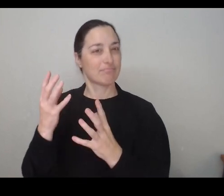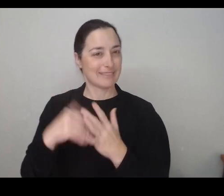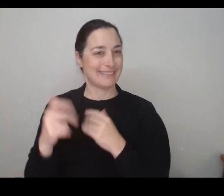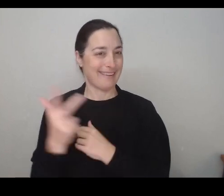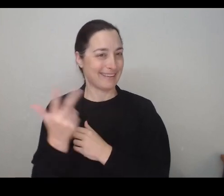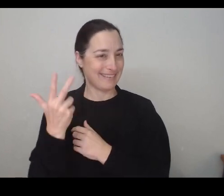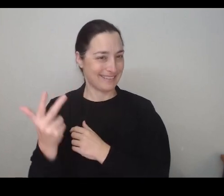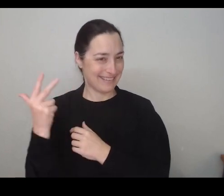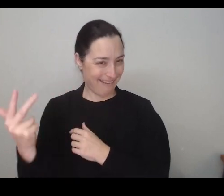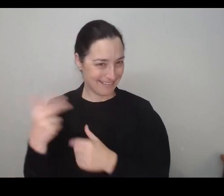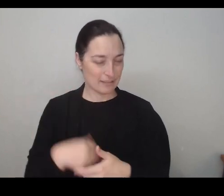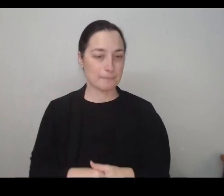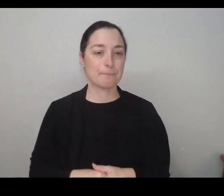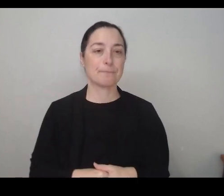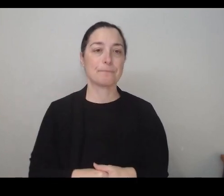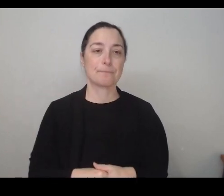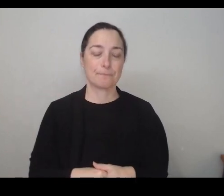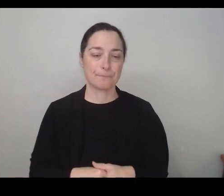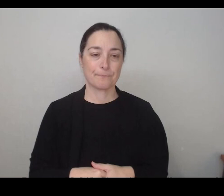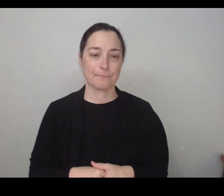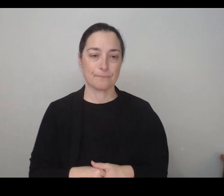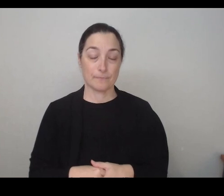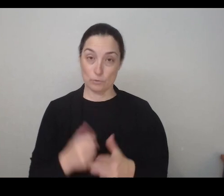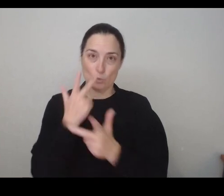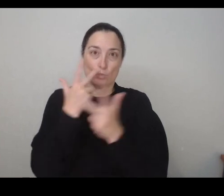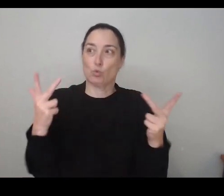Just to underline the importance in this exhibition of new,